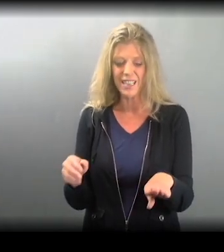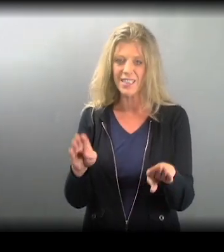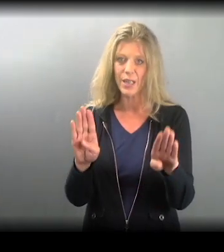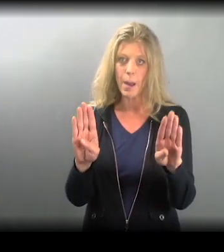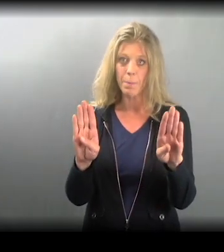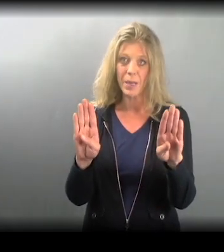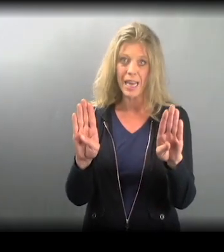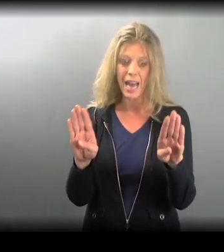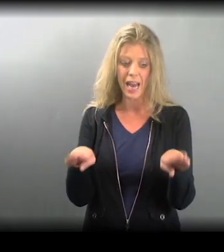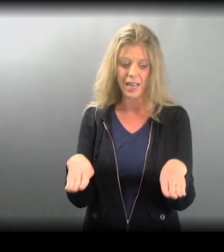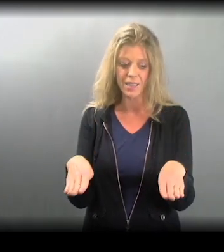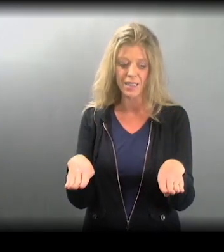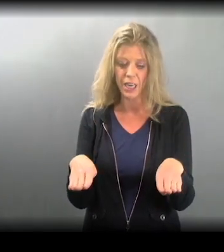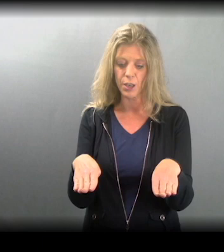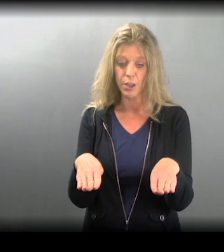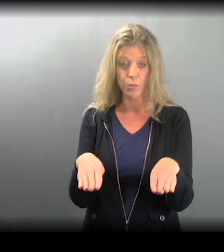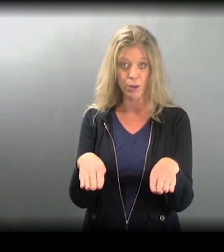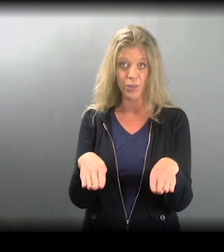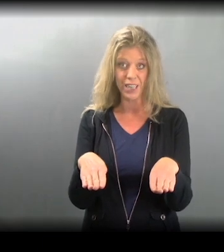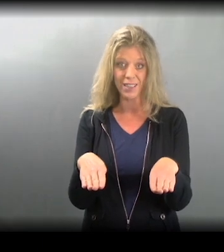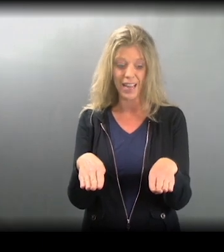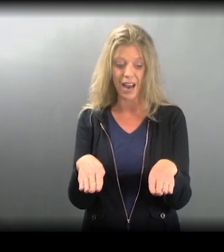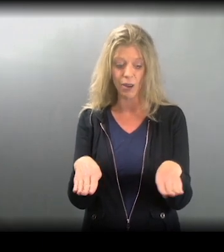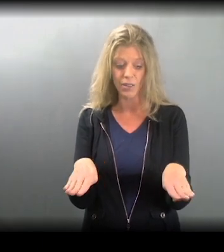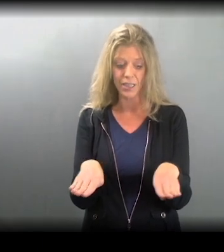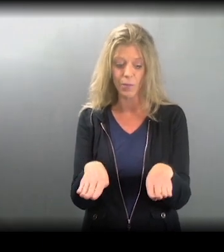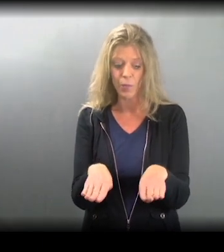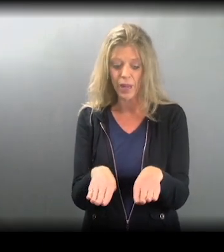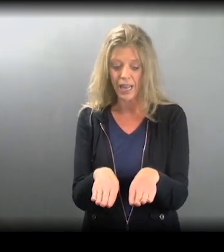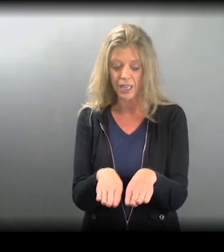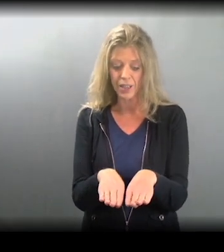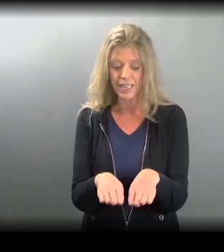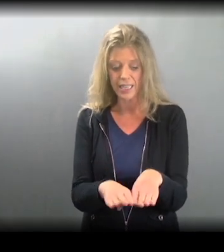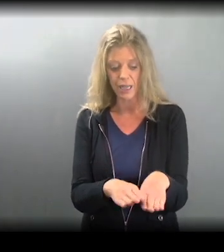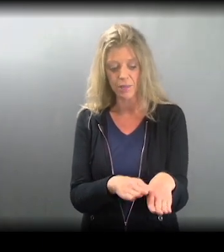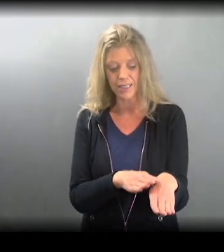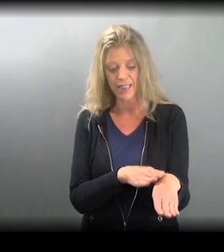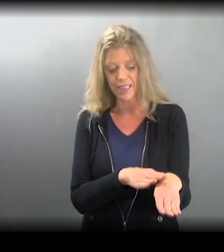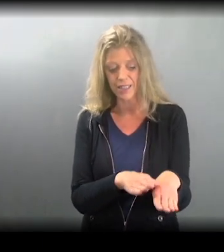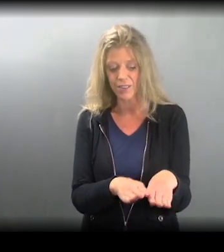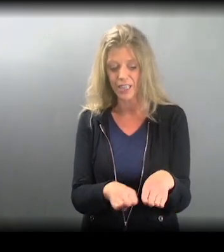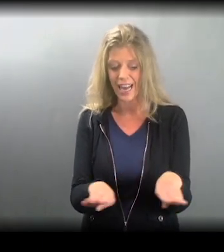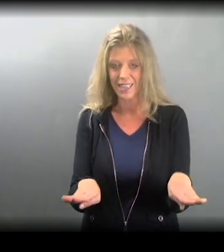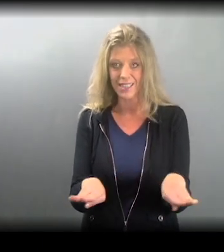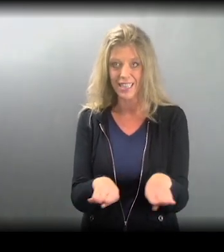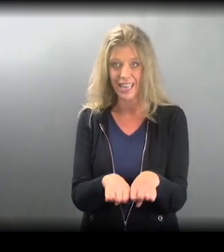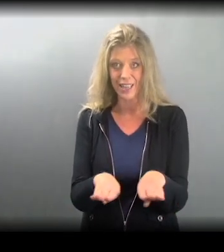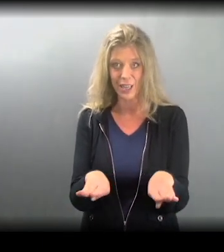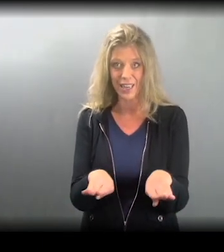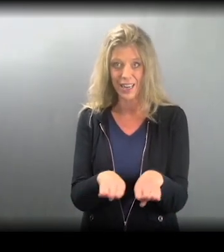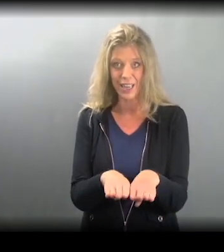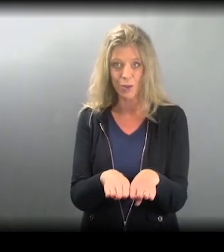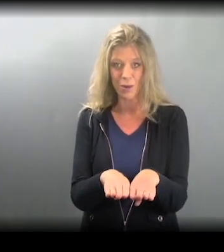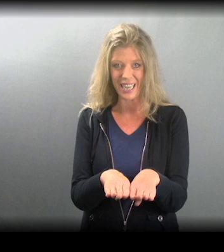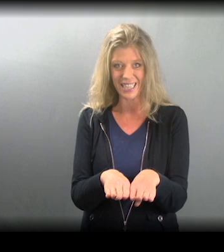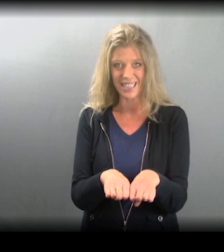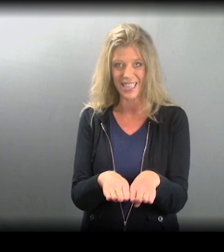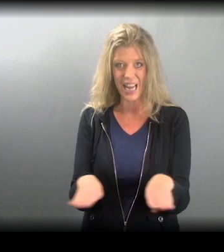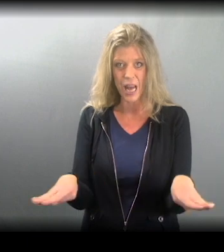So, you have B-hands and you're going to put your fingers out, and you're going to tap the sides of your hands together, twice.